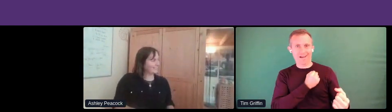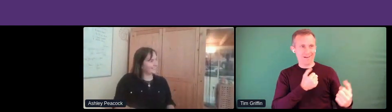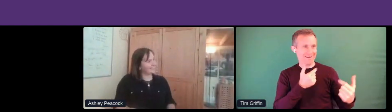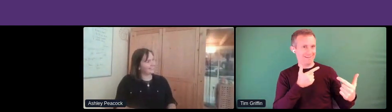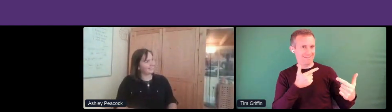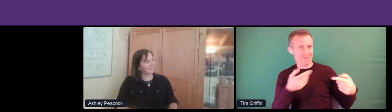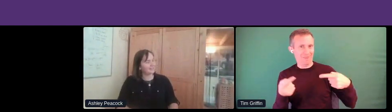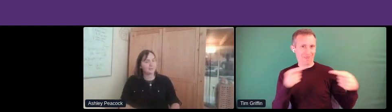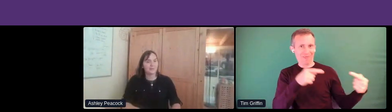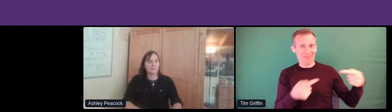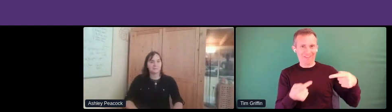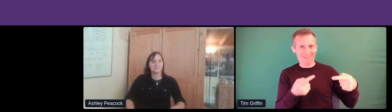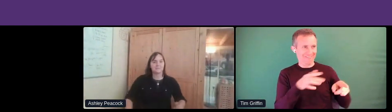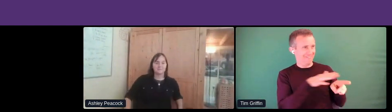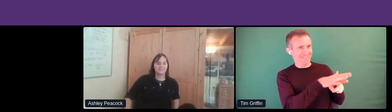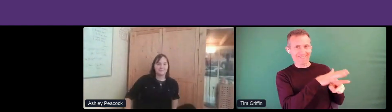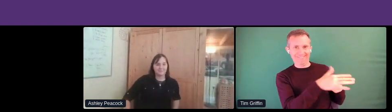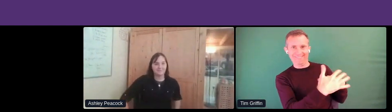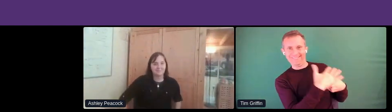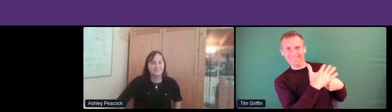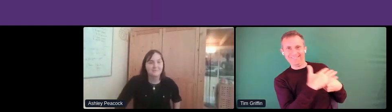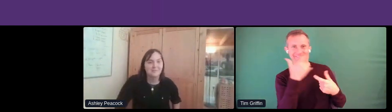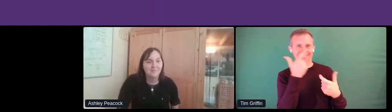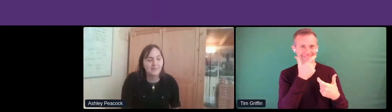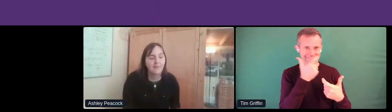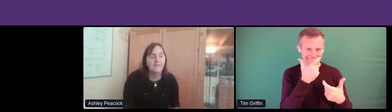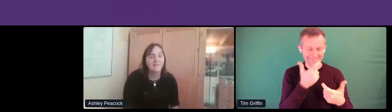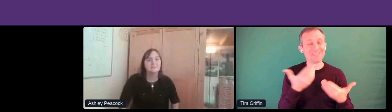So today we're going to be discussing some of the problems that we encounter